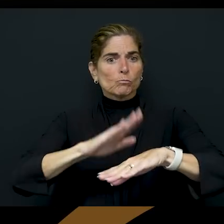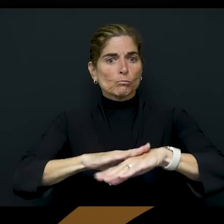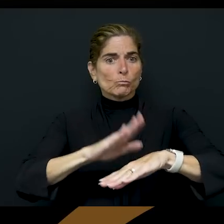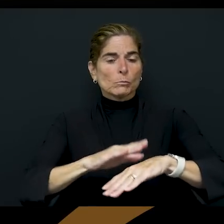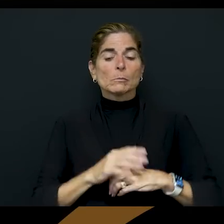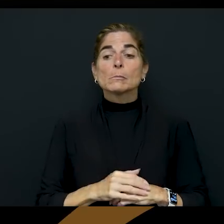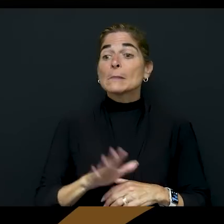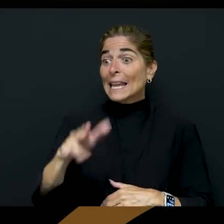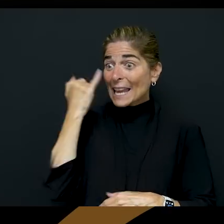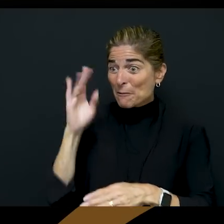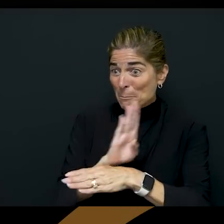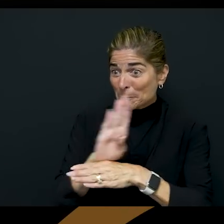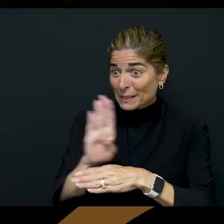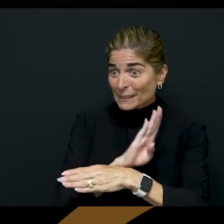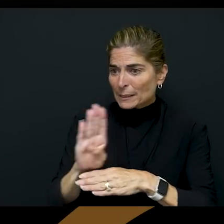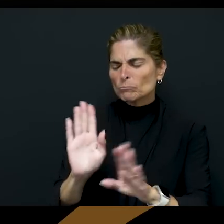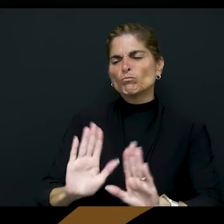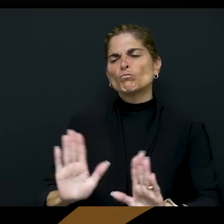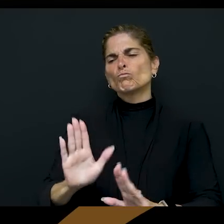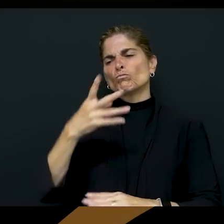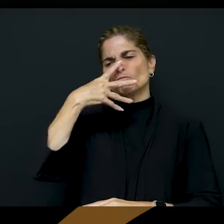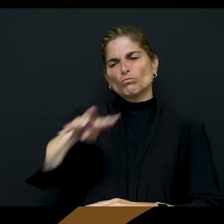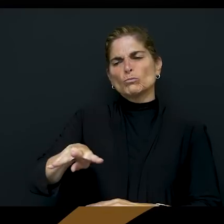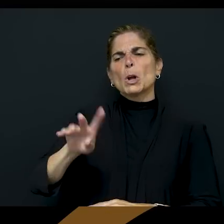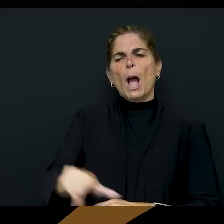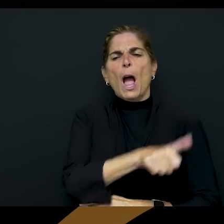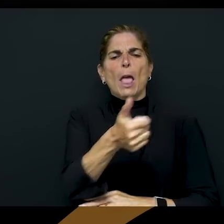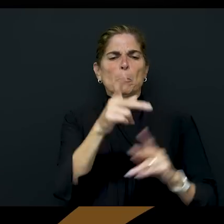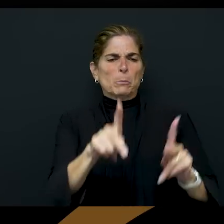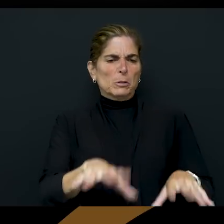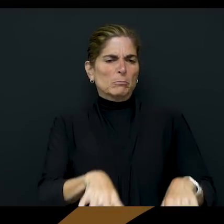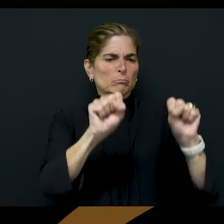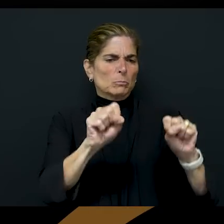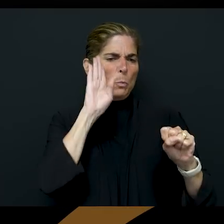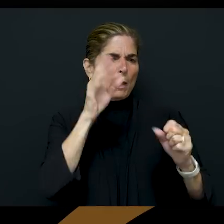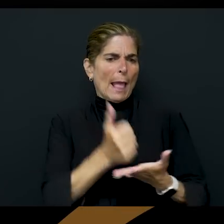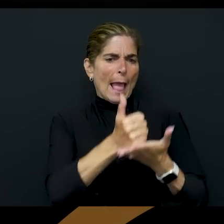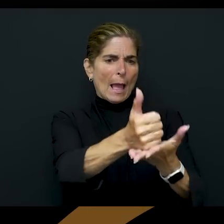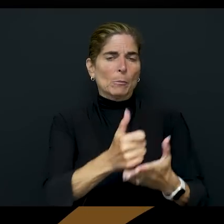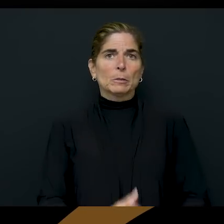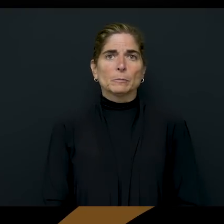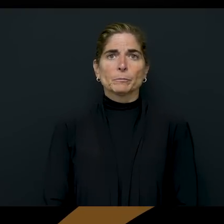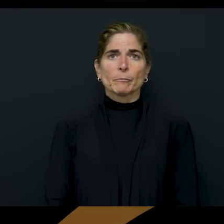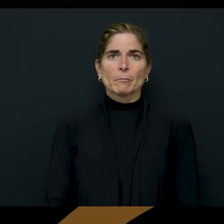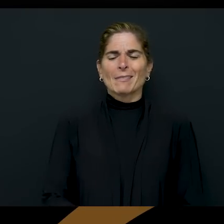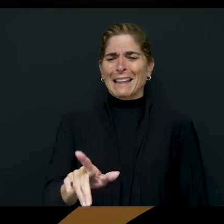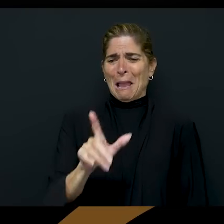And if you're in the middle of something, don't worry. Someone else will step in. That milk is way too old.